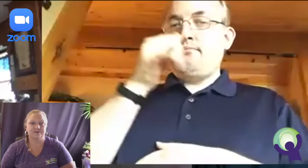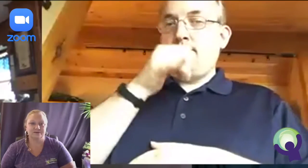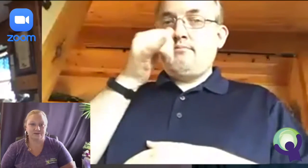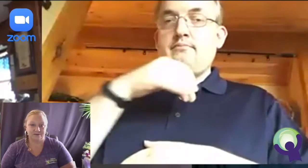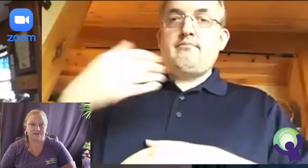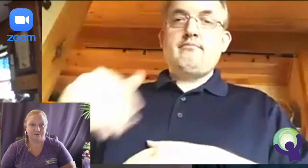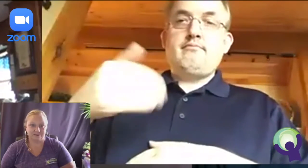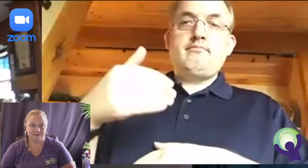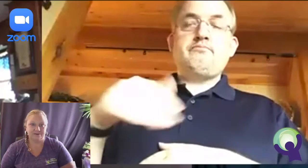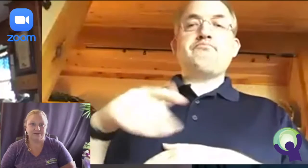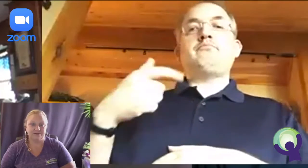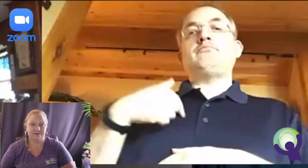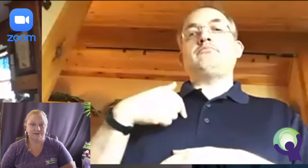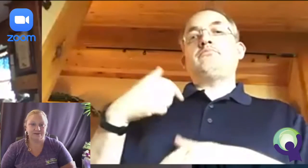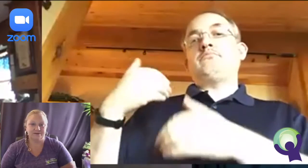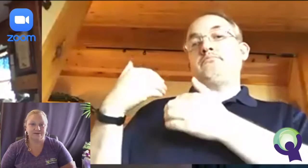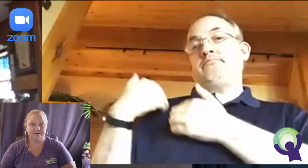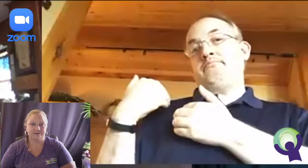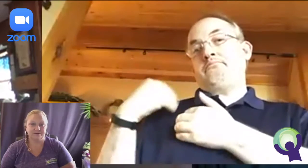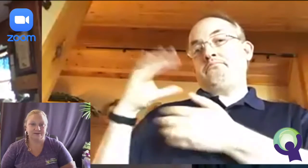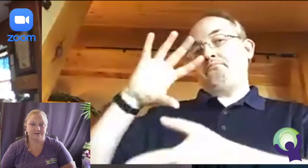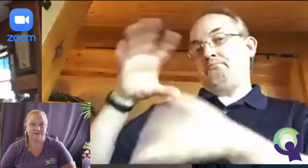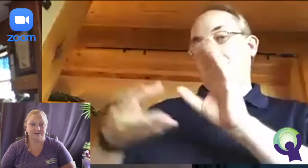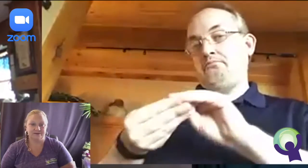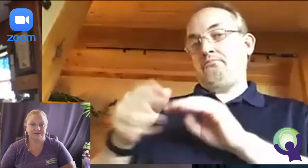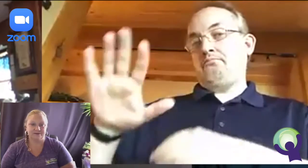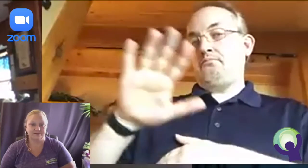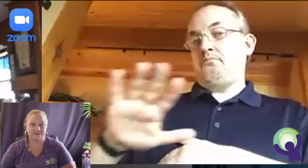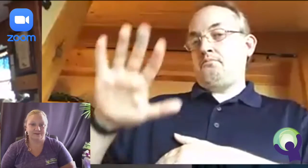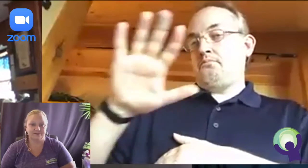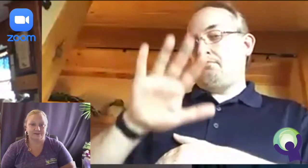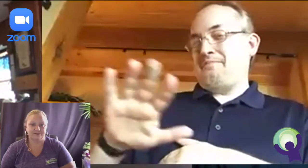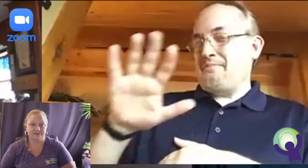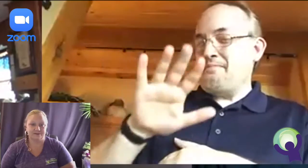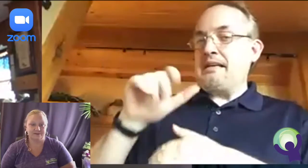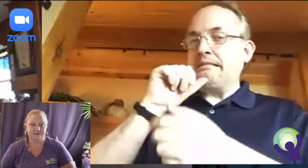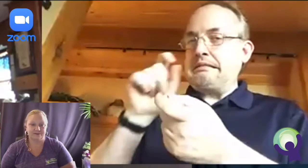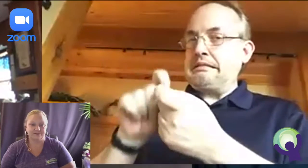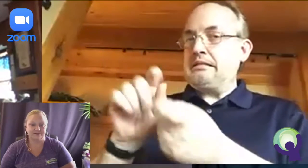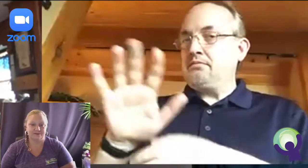have a bunch of people, lots of responsibilities underneath me and I'm responsible for about..